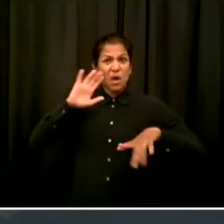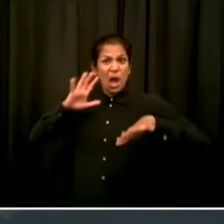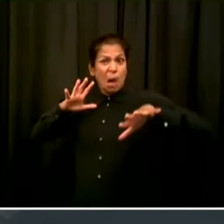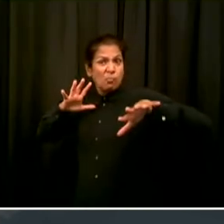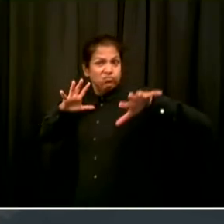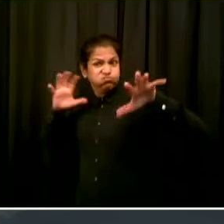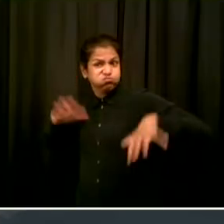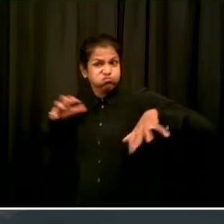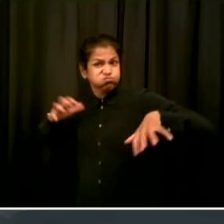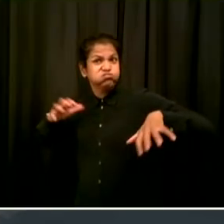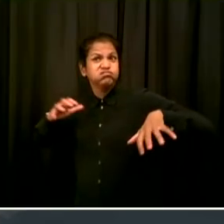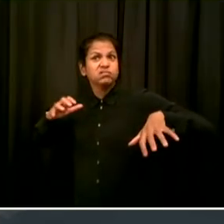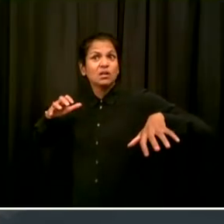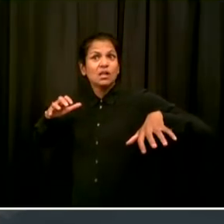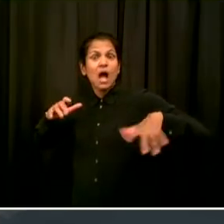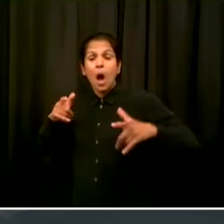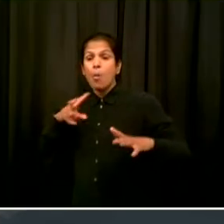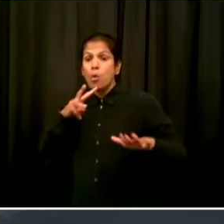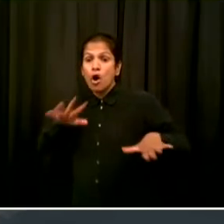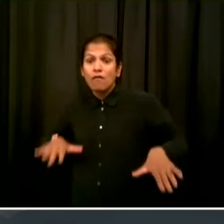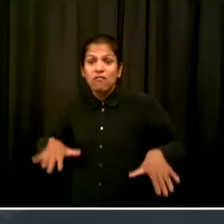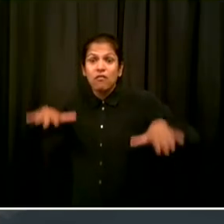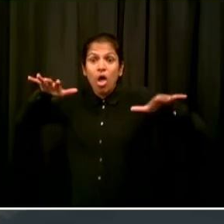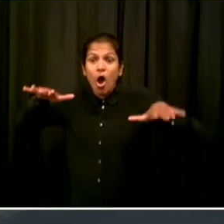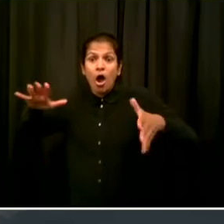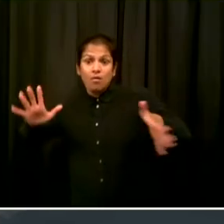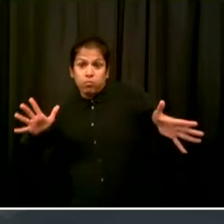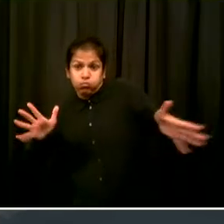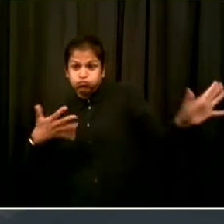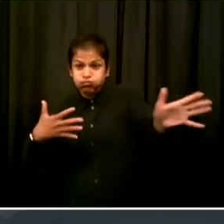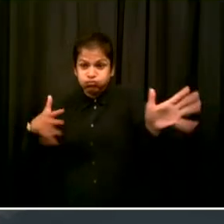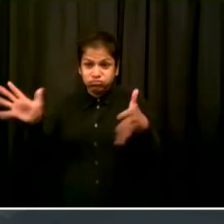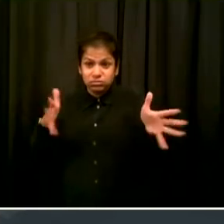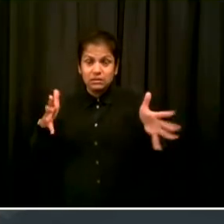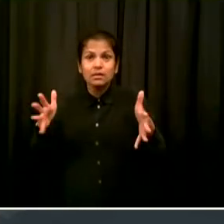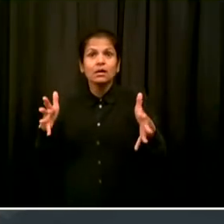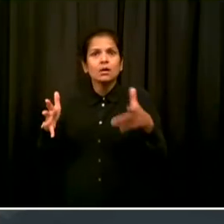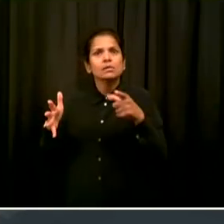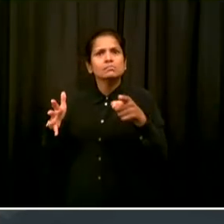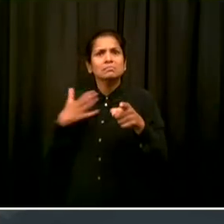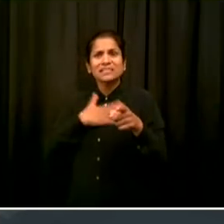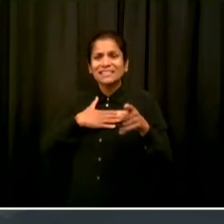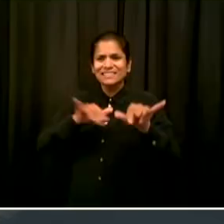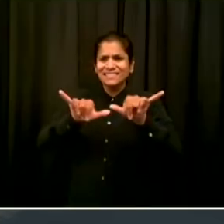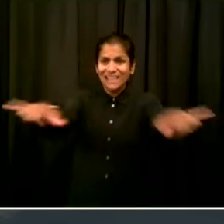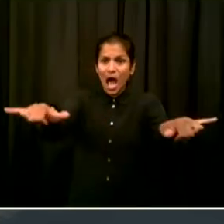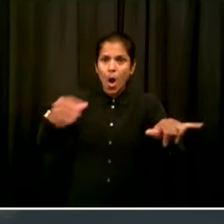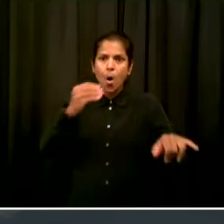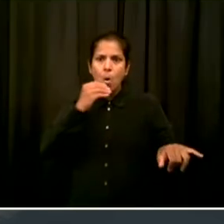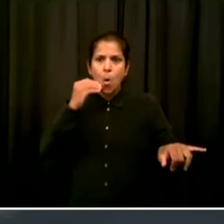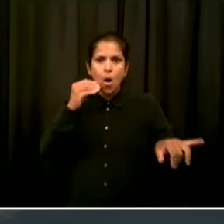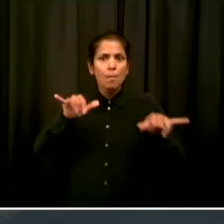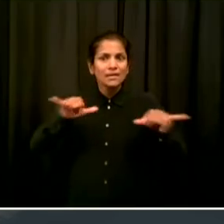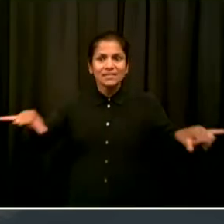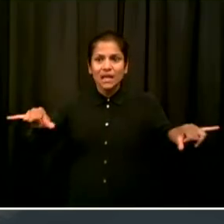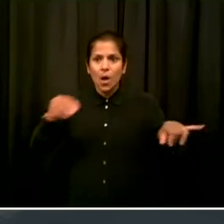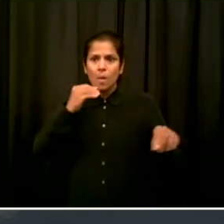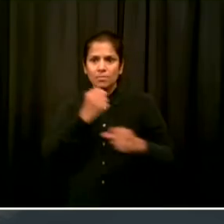POTENTIAL AND THE WIND AND THE POTENTIAL TORNADO, THAT IS